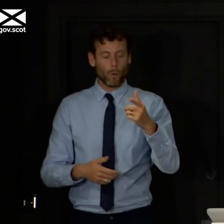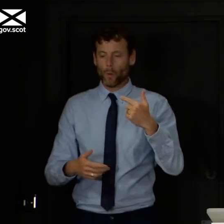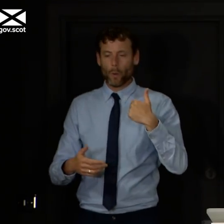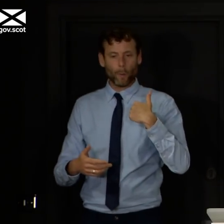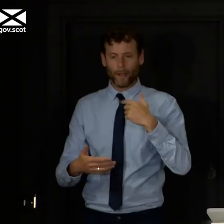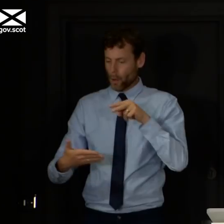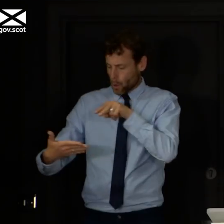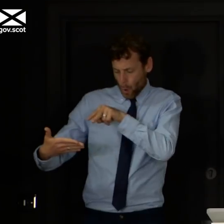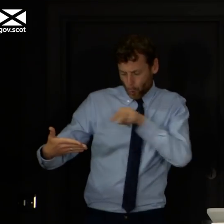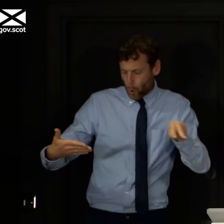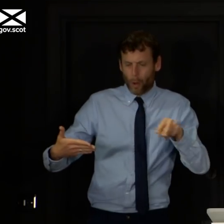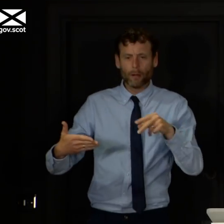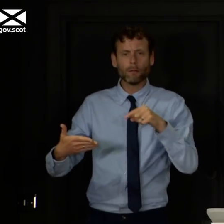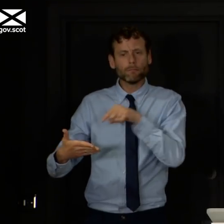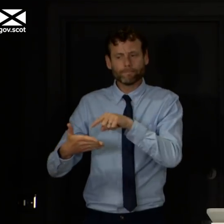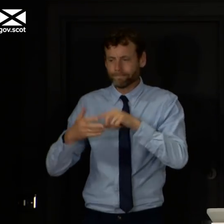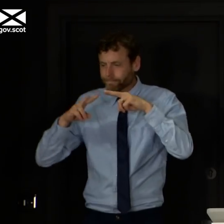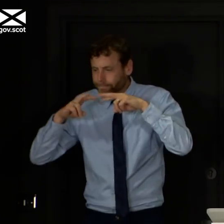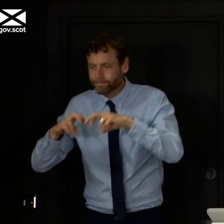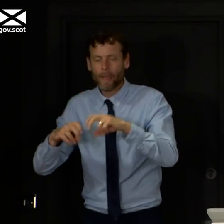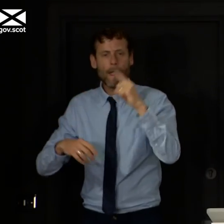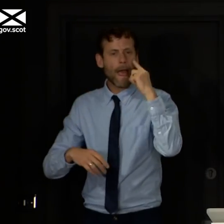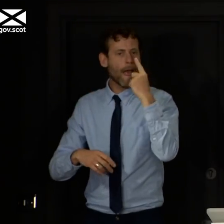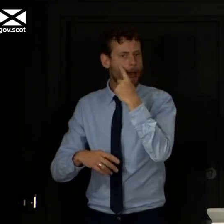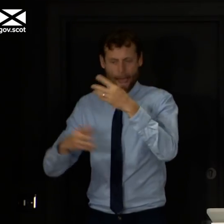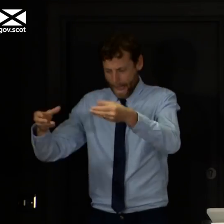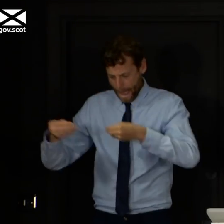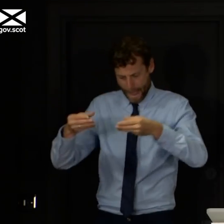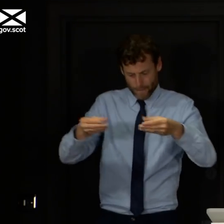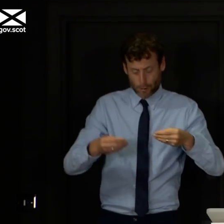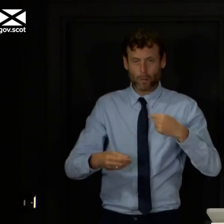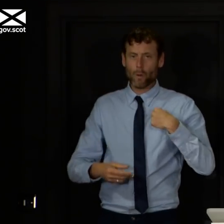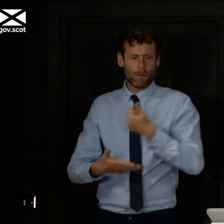the evidence and all of these aspects on an ongoing basis. Right now the evidence I have,